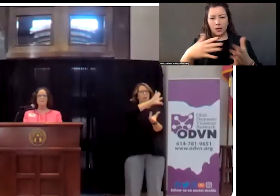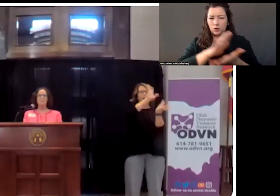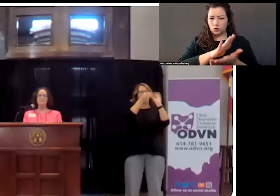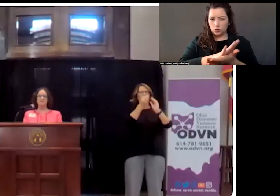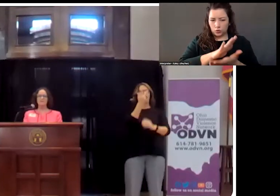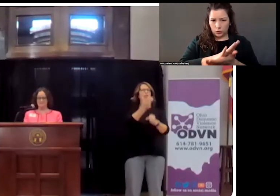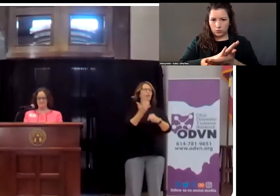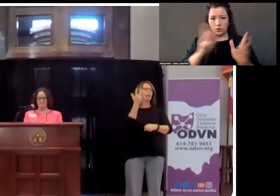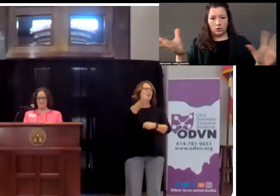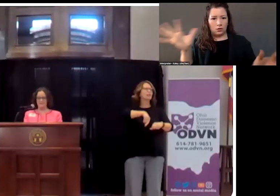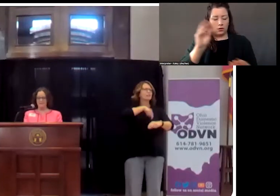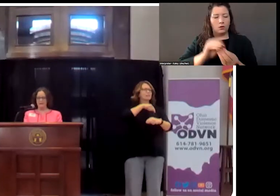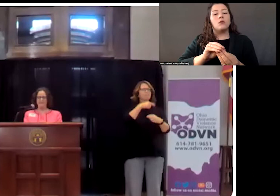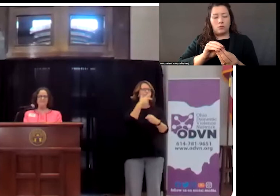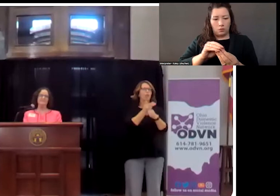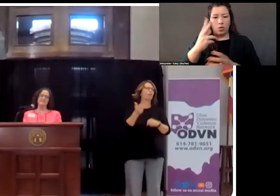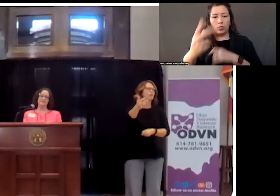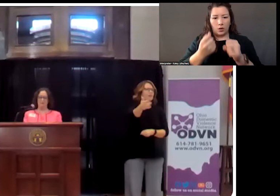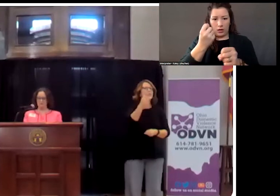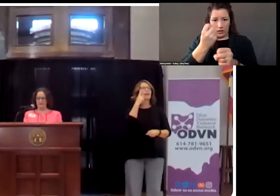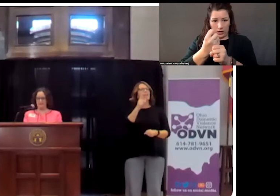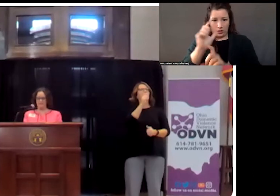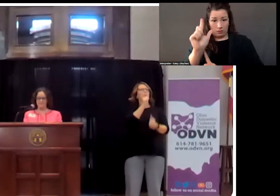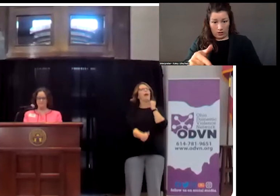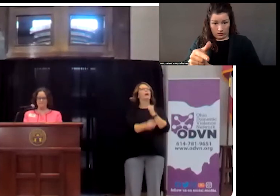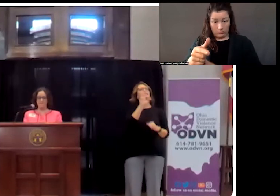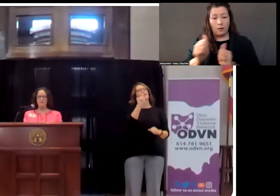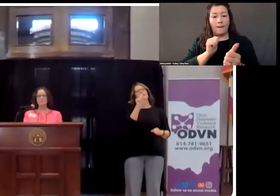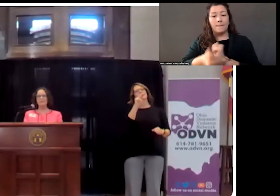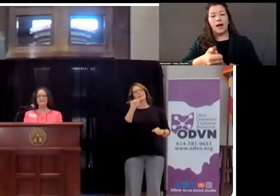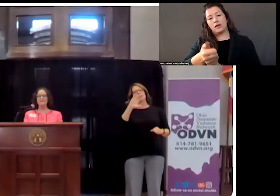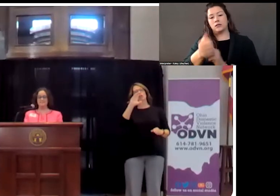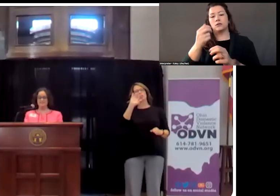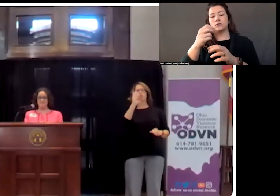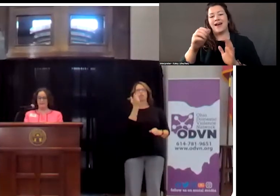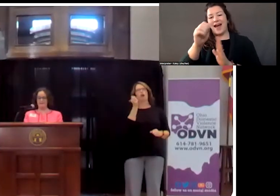when the General Assembly passed the Tina Croucher Act, which mandates domestic violence